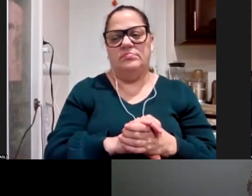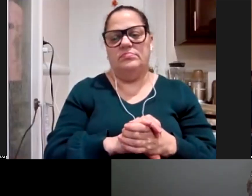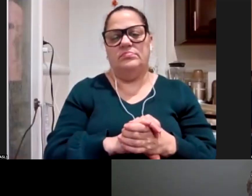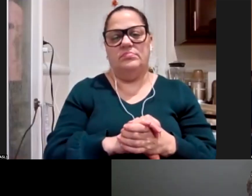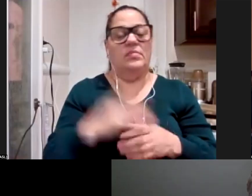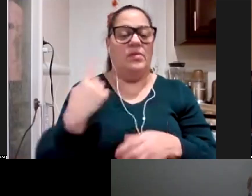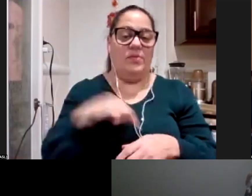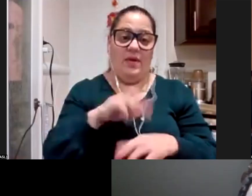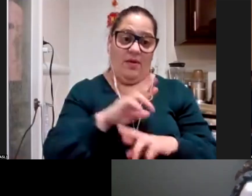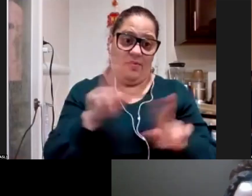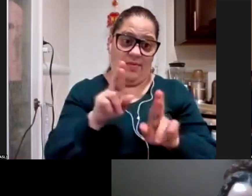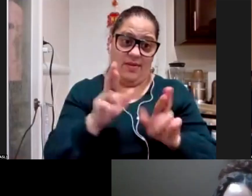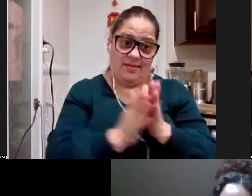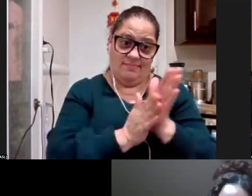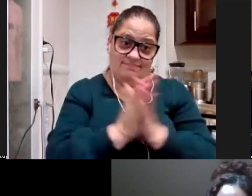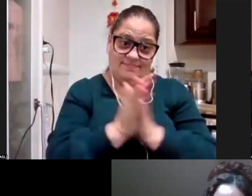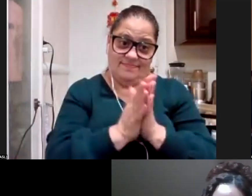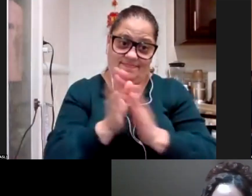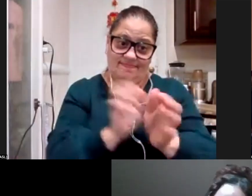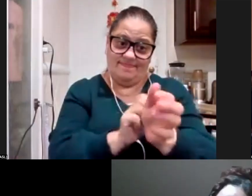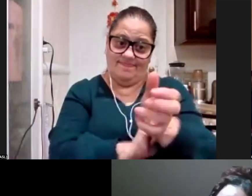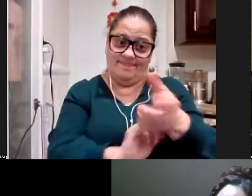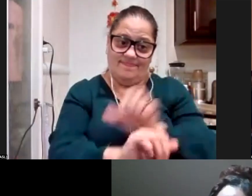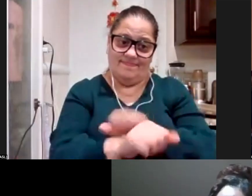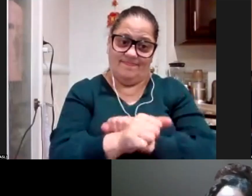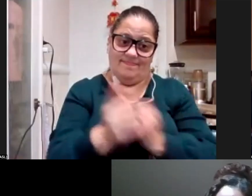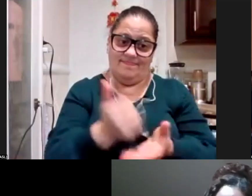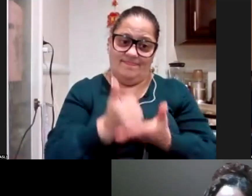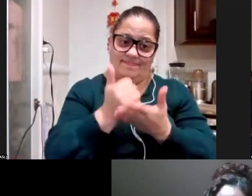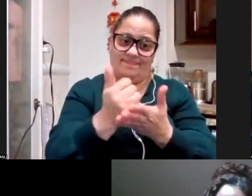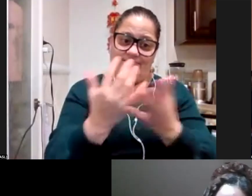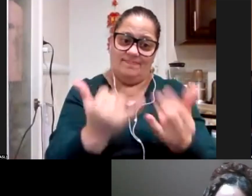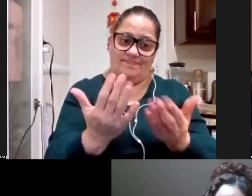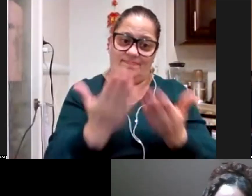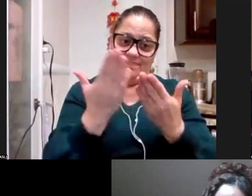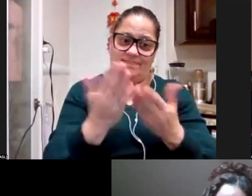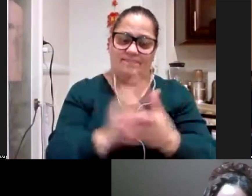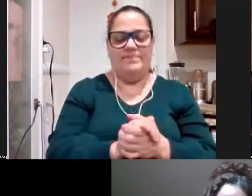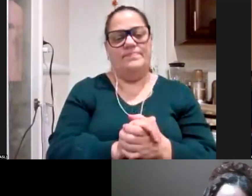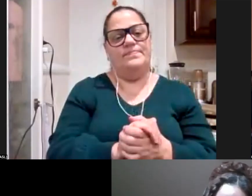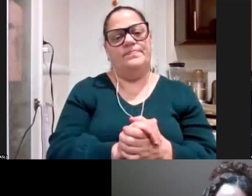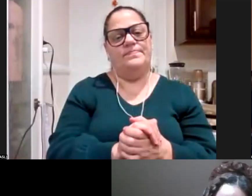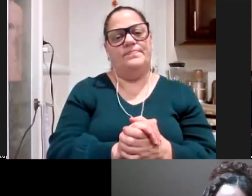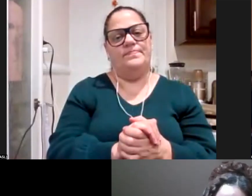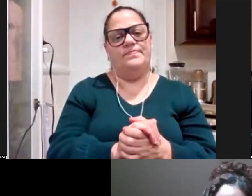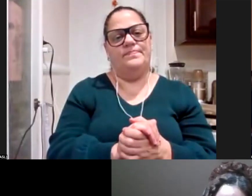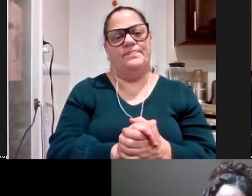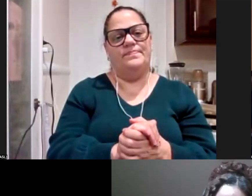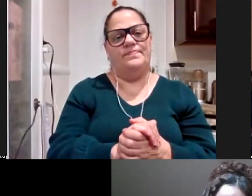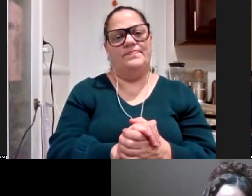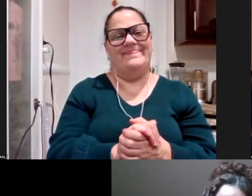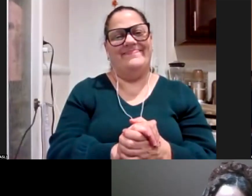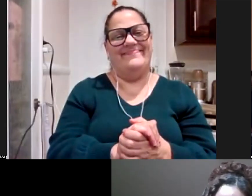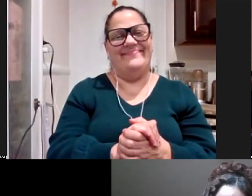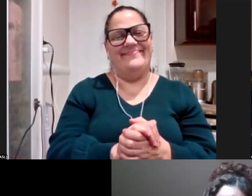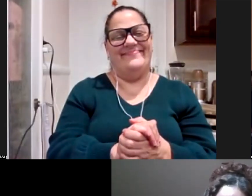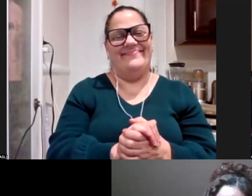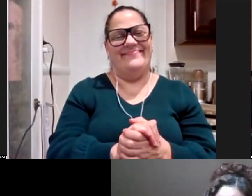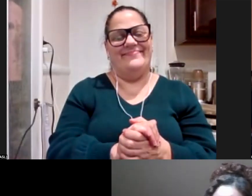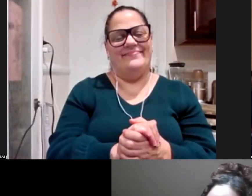we're ready to help now if we can offer it. [ALICE] Uh, Craig says in the chat, "Great work.